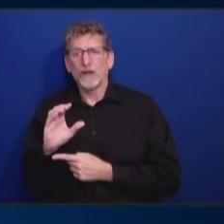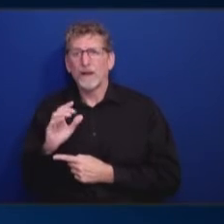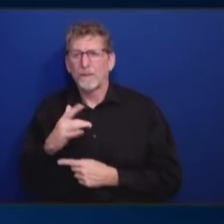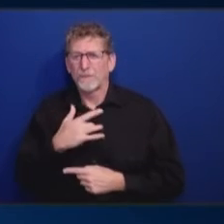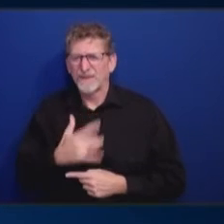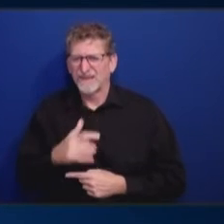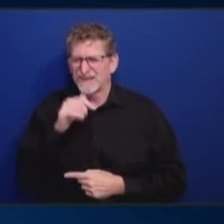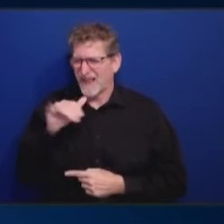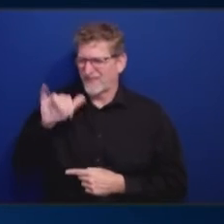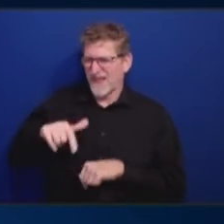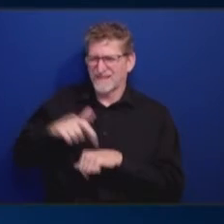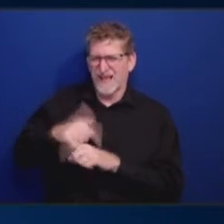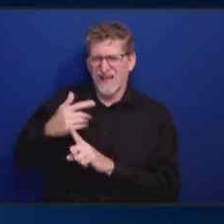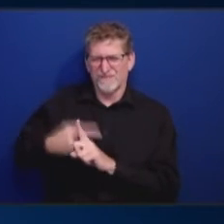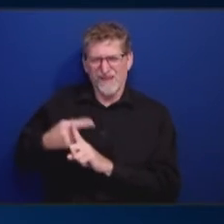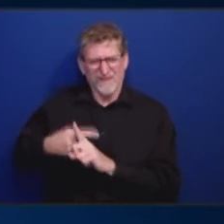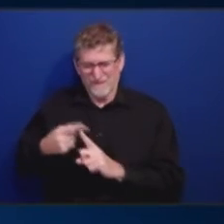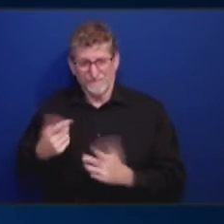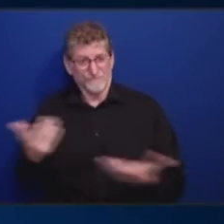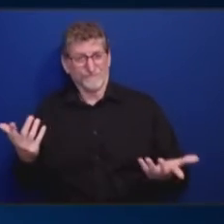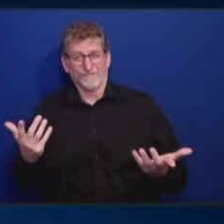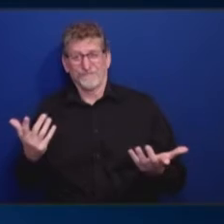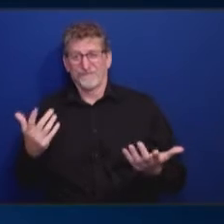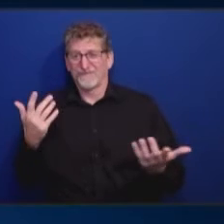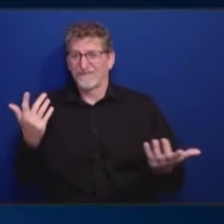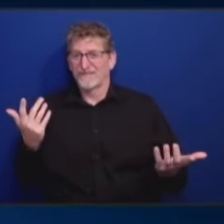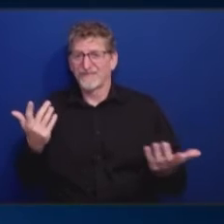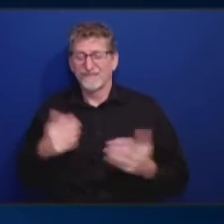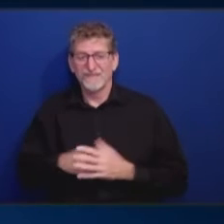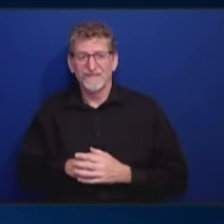Wherever these disasters are occurring, there are people who are more at